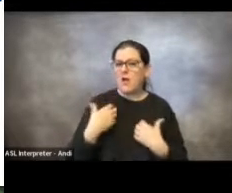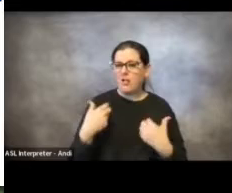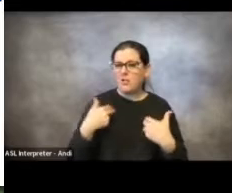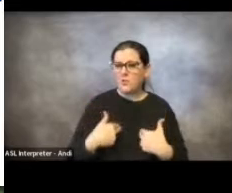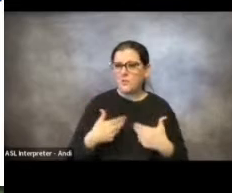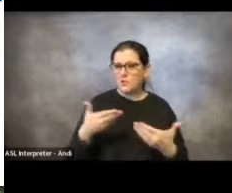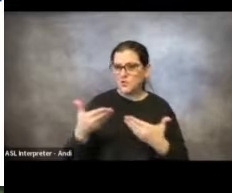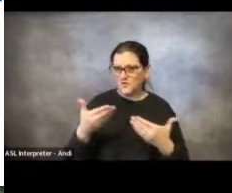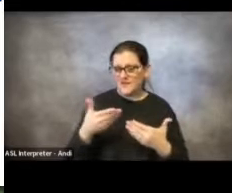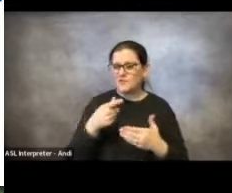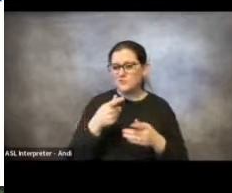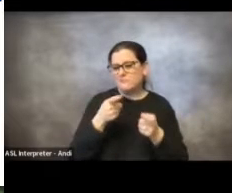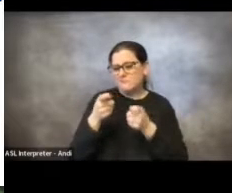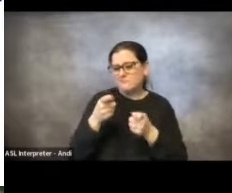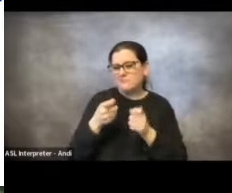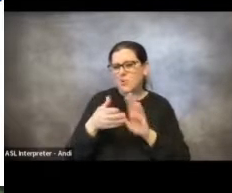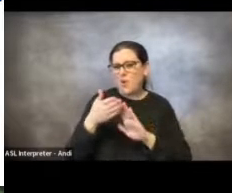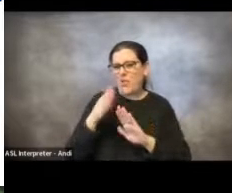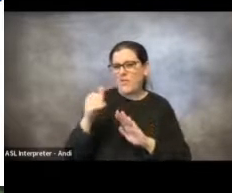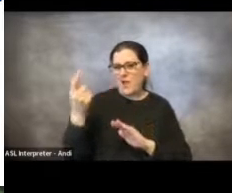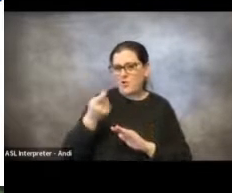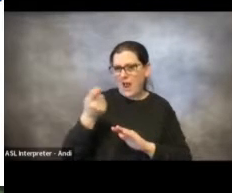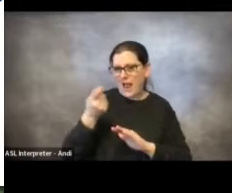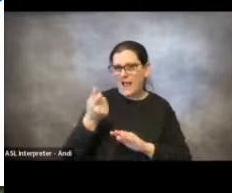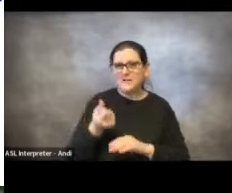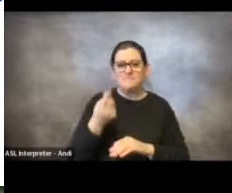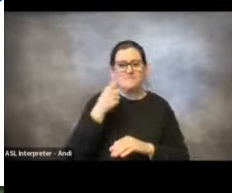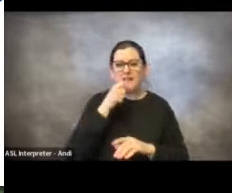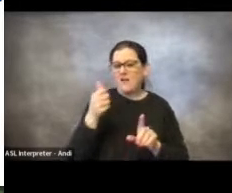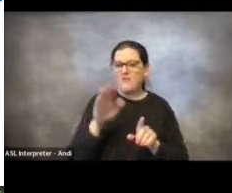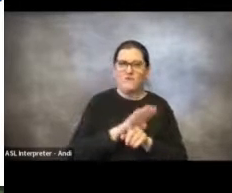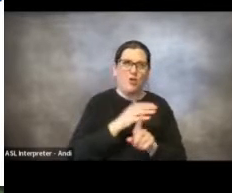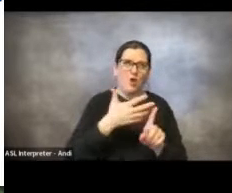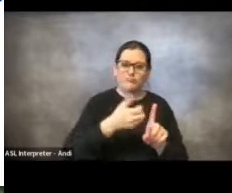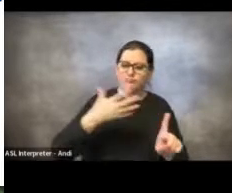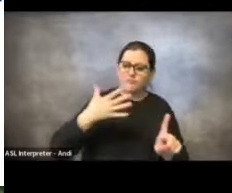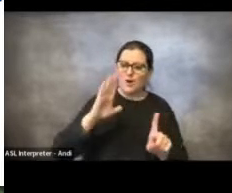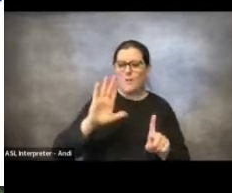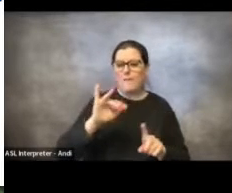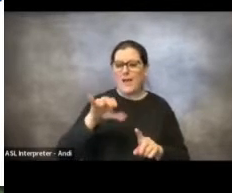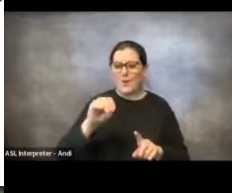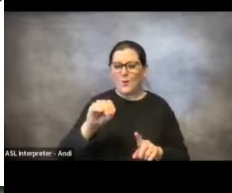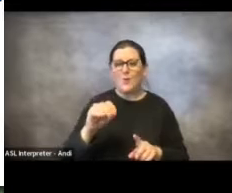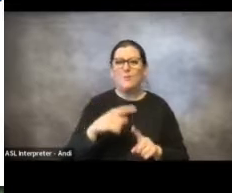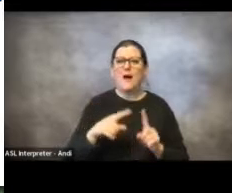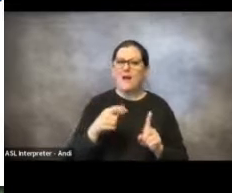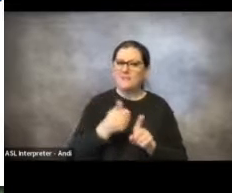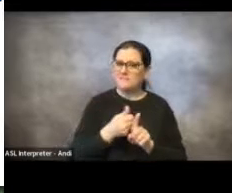this grant. Again, I won't share Traci's entire bio, I think it's in the materials, but she has been working in the field of